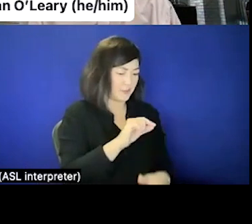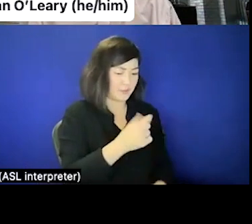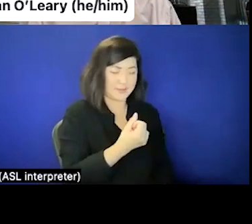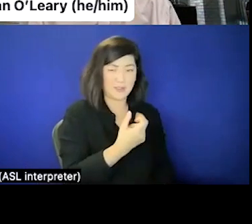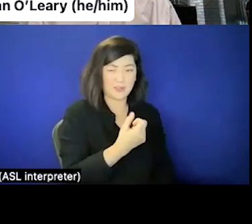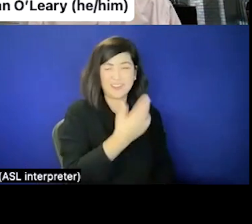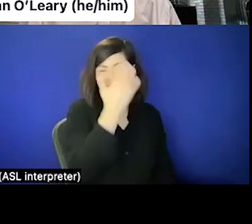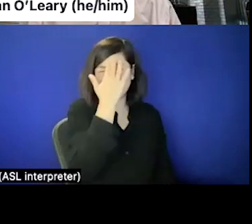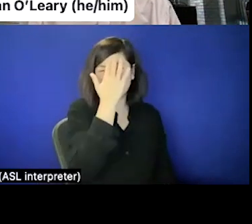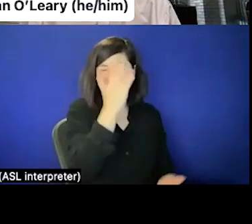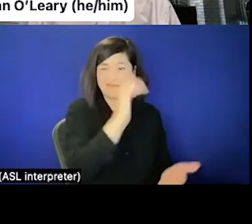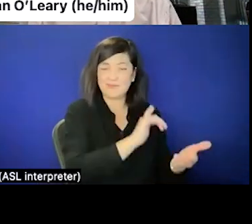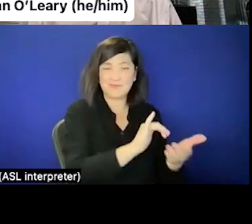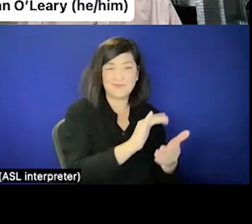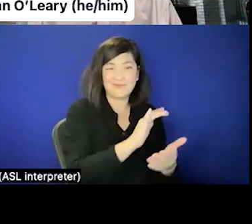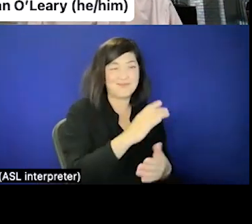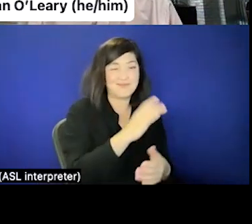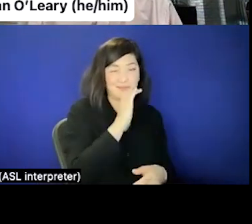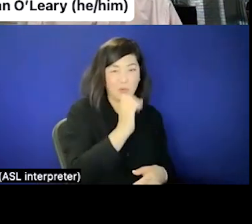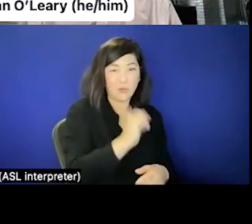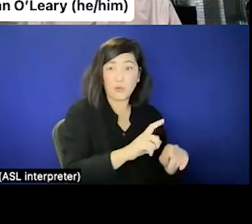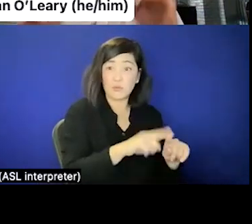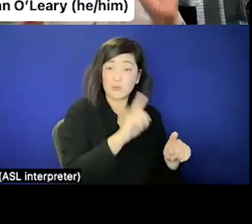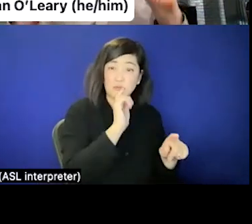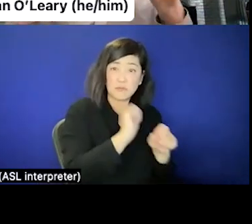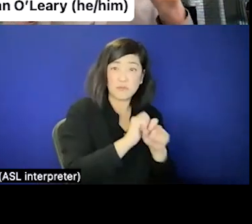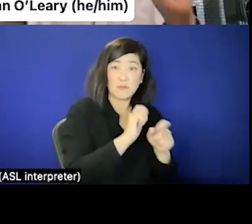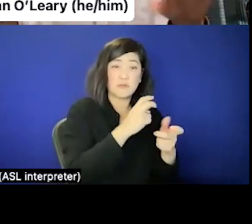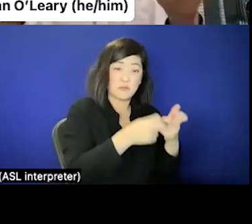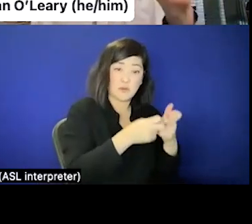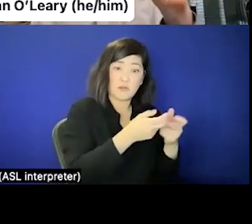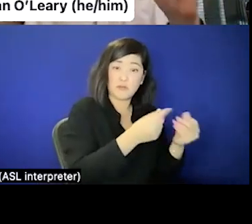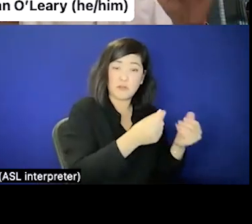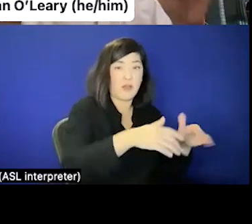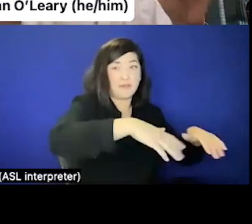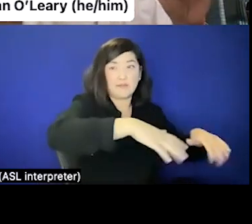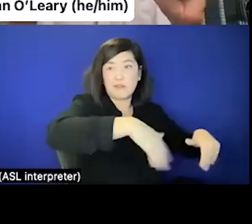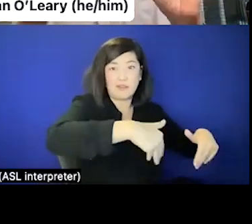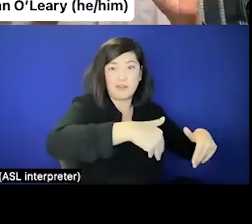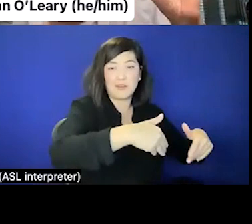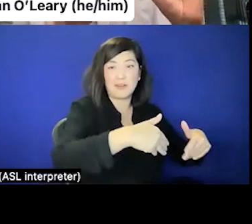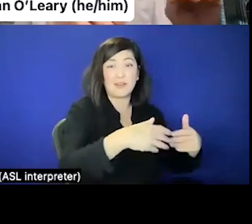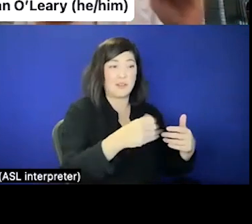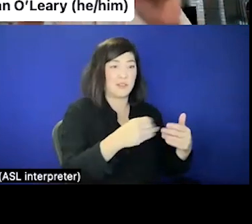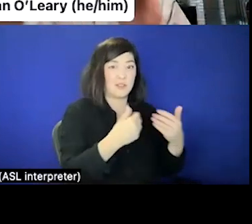haven't changed that much. The difficulty is you have multiple parallel feeds going to distributors